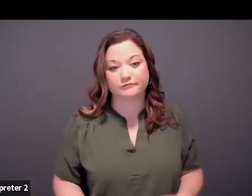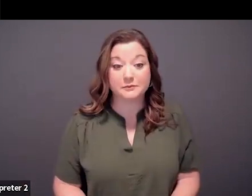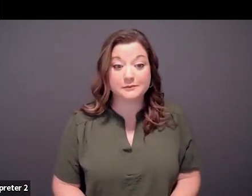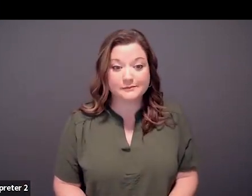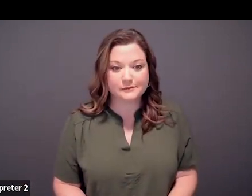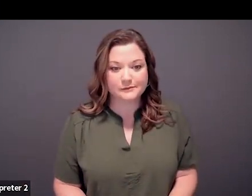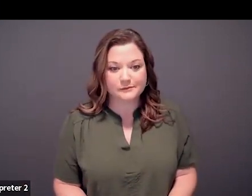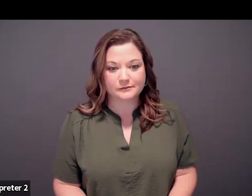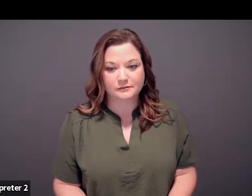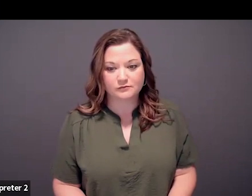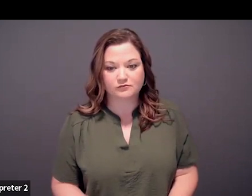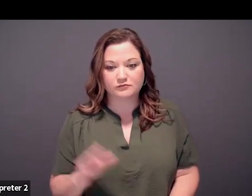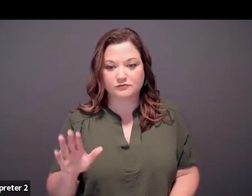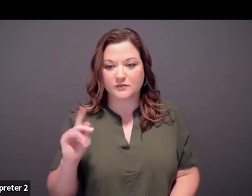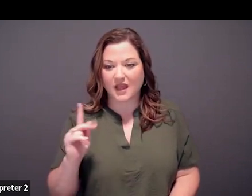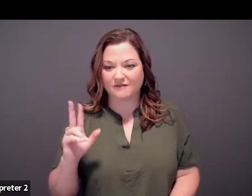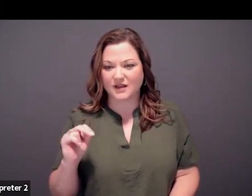Yes, label led by and ARIA label both.